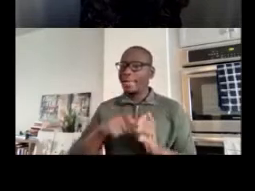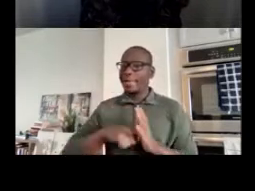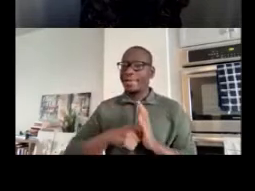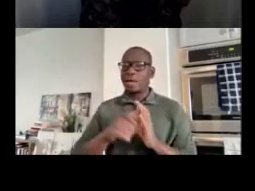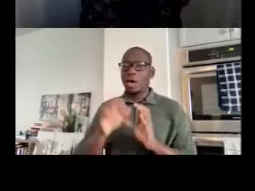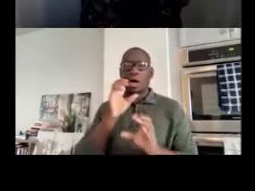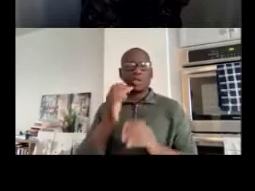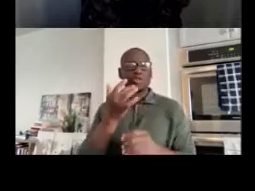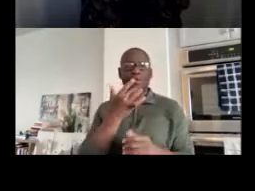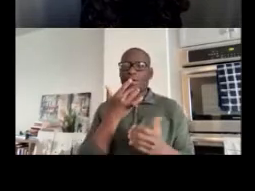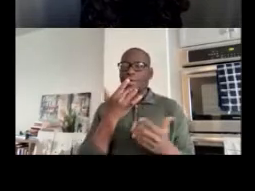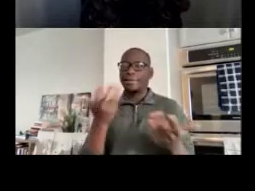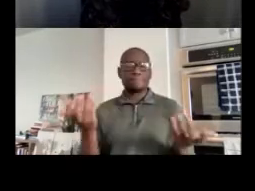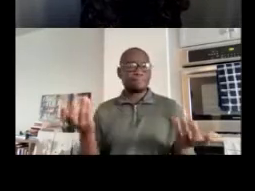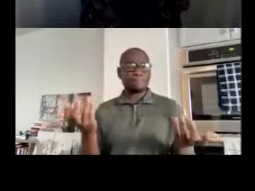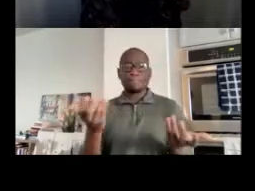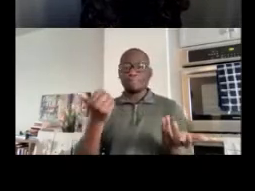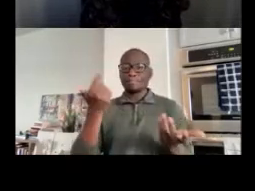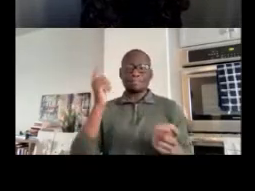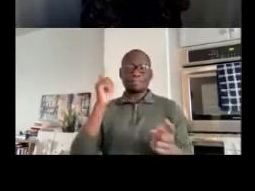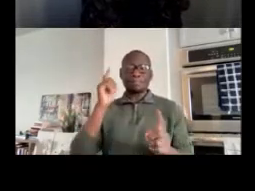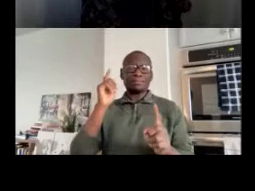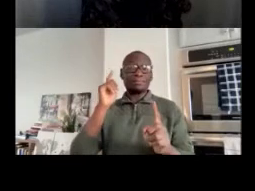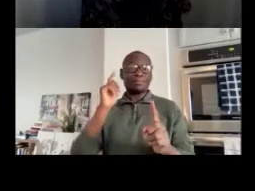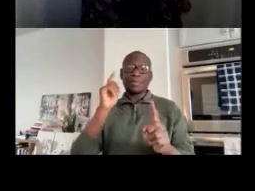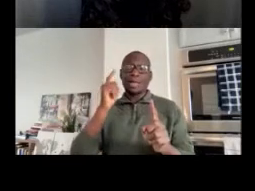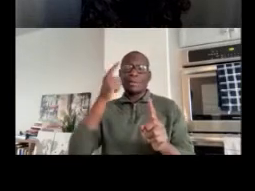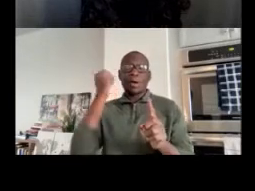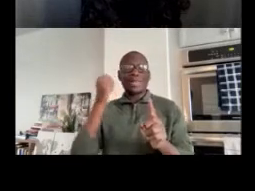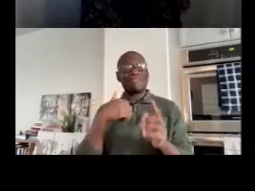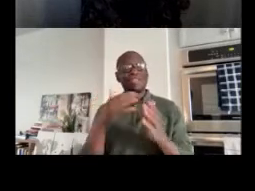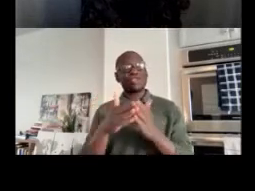Because their communication preferences may be different.